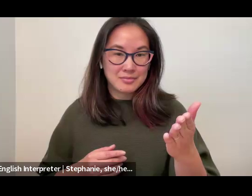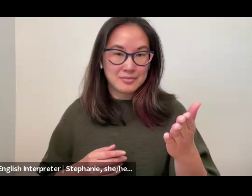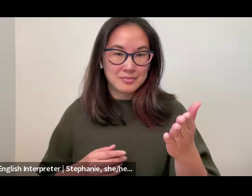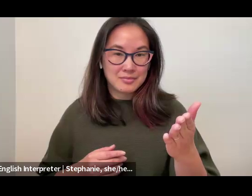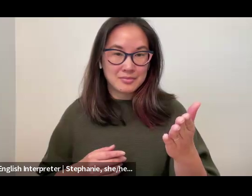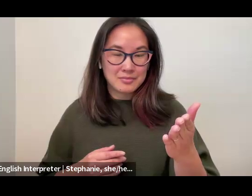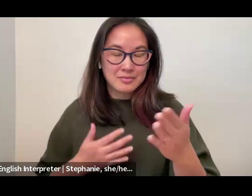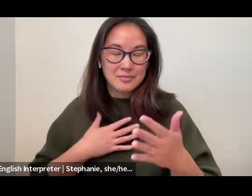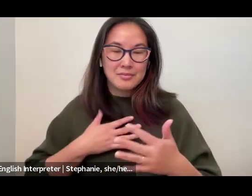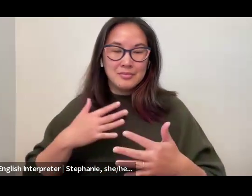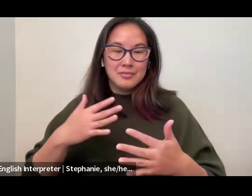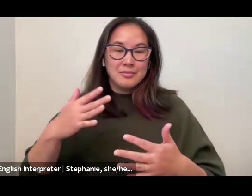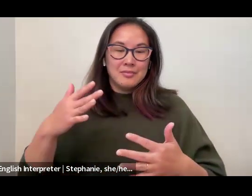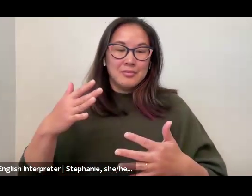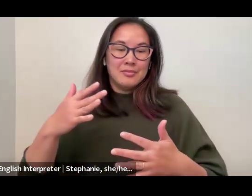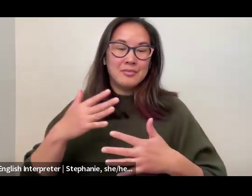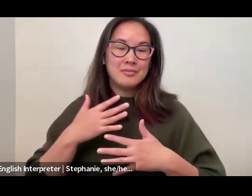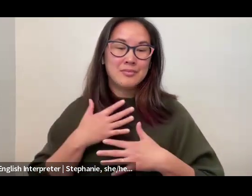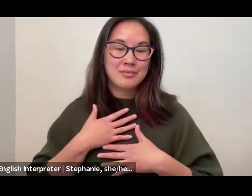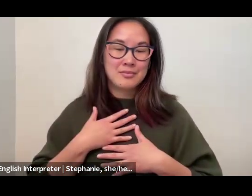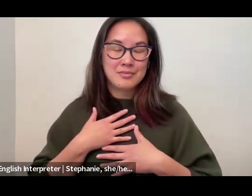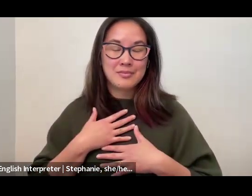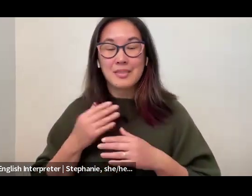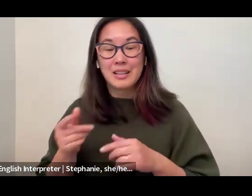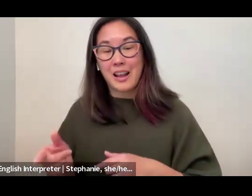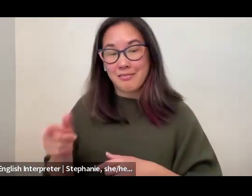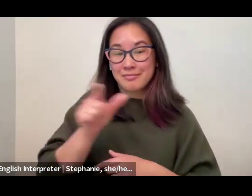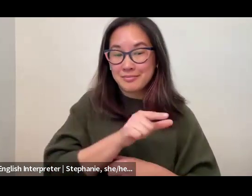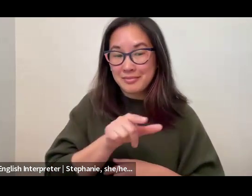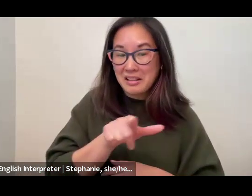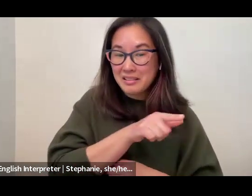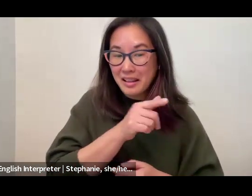Breathing in, left leg, pull that left leg up.